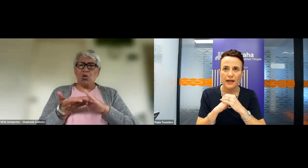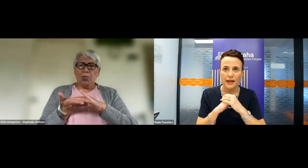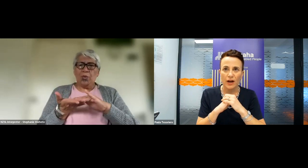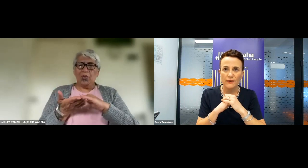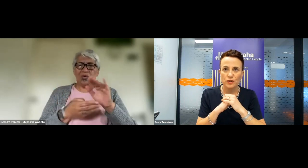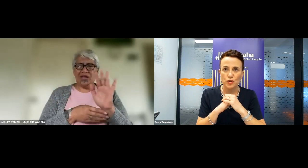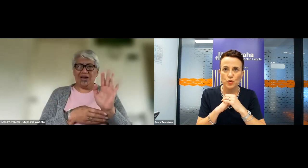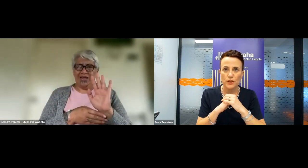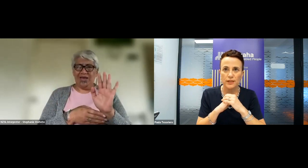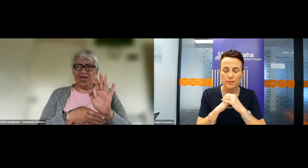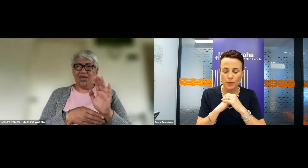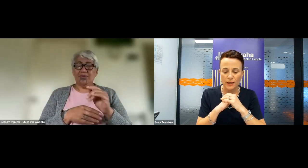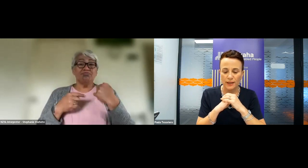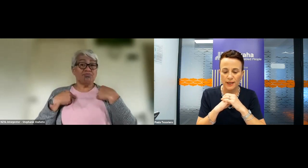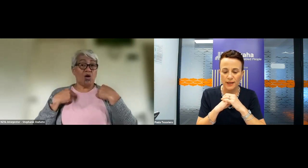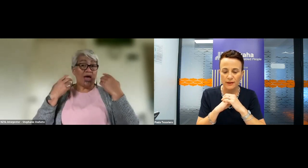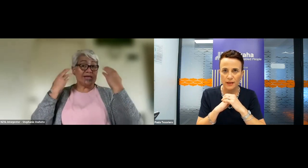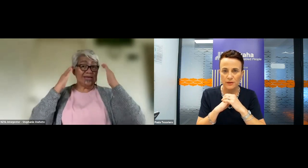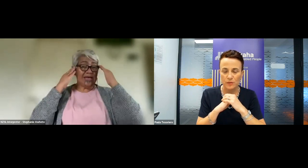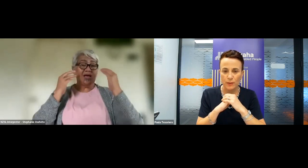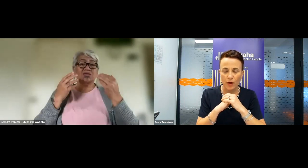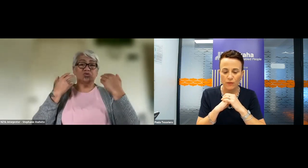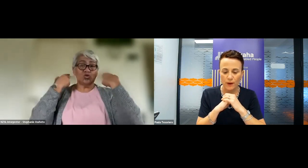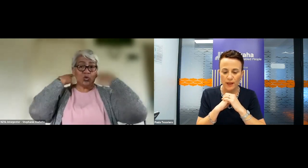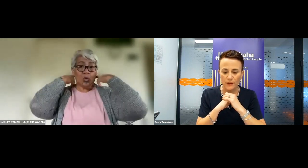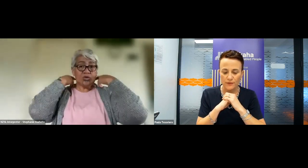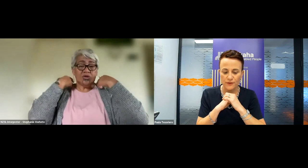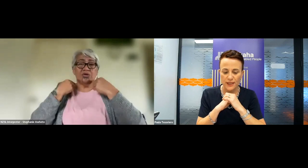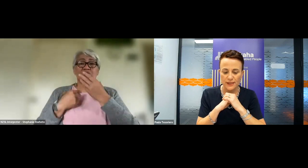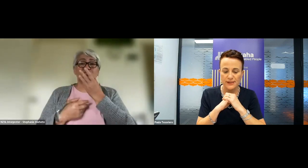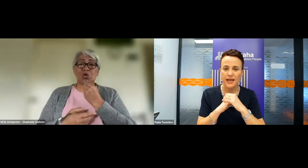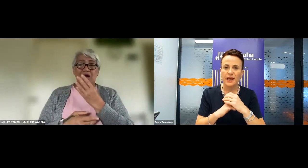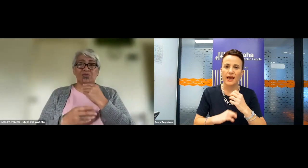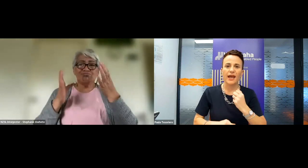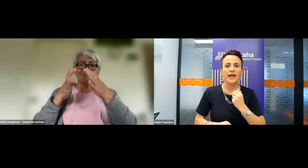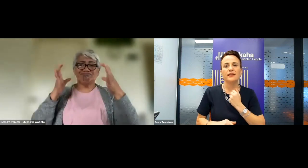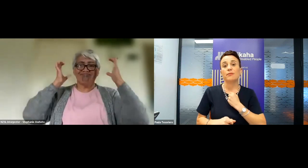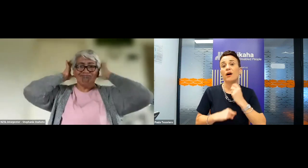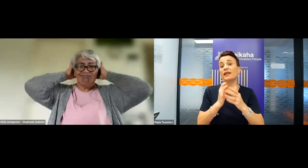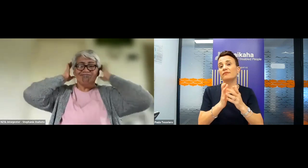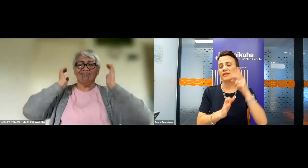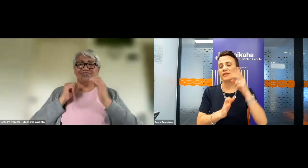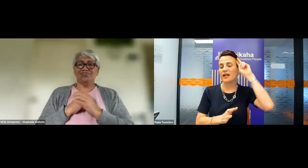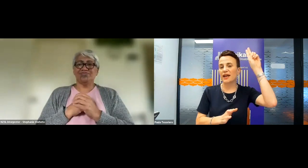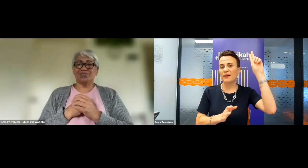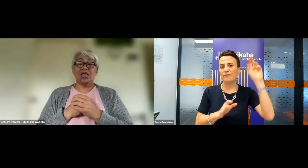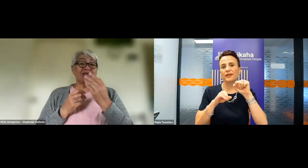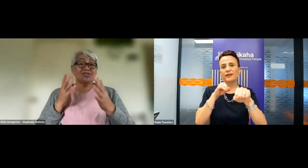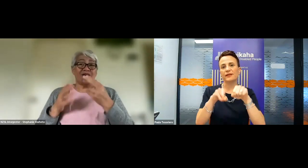And I have short brown hair, kind of swept back off my face and my sign name is